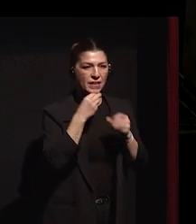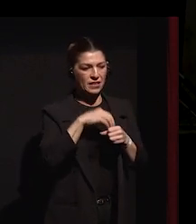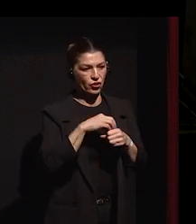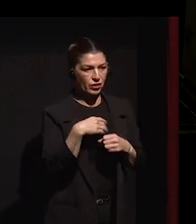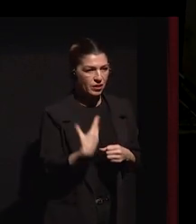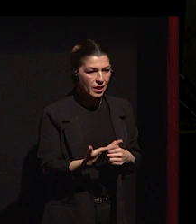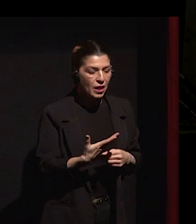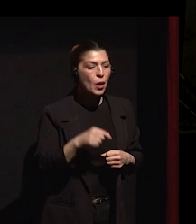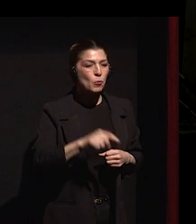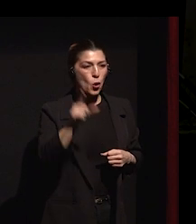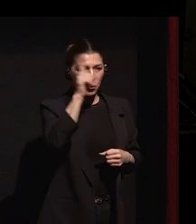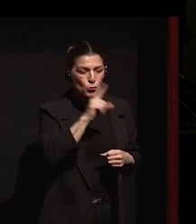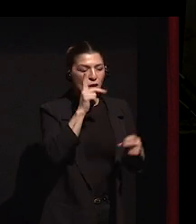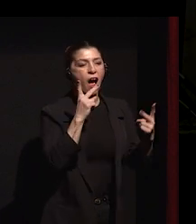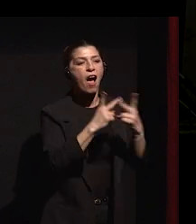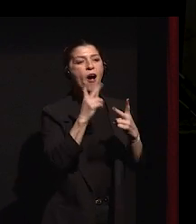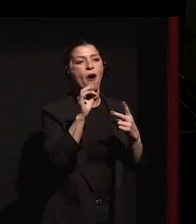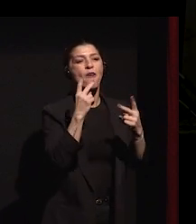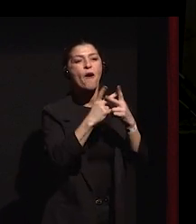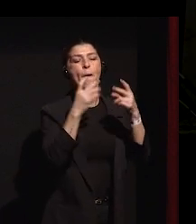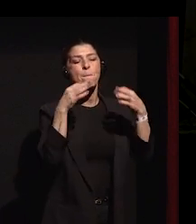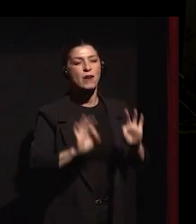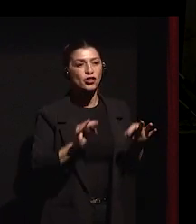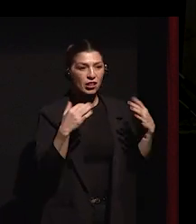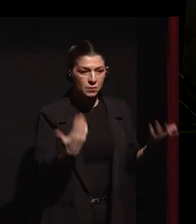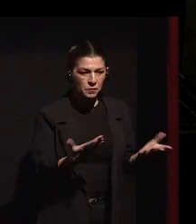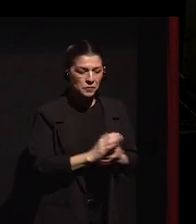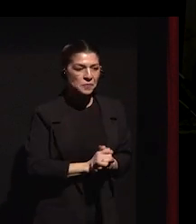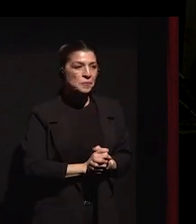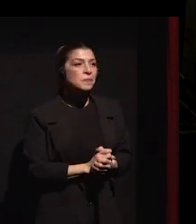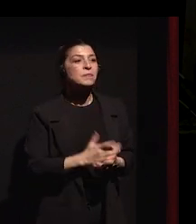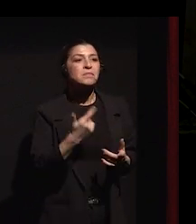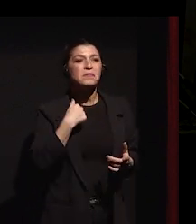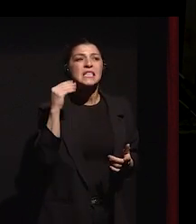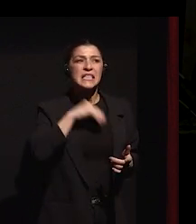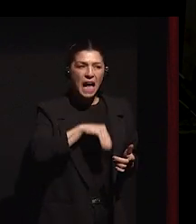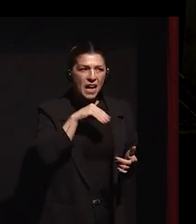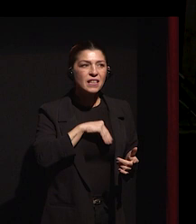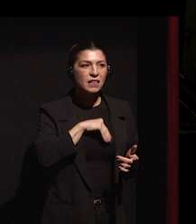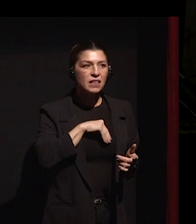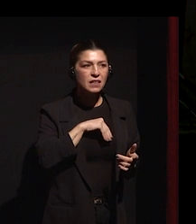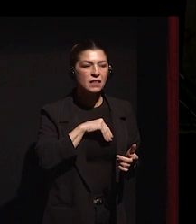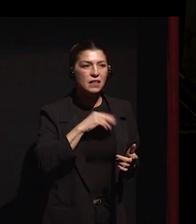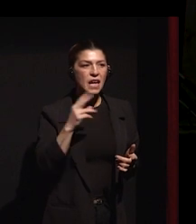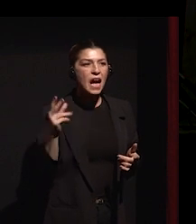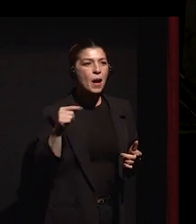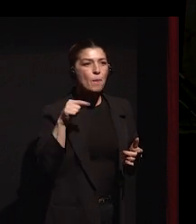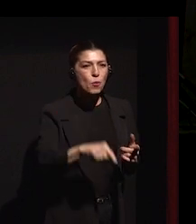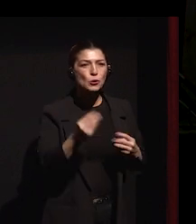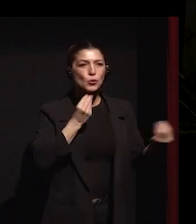I felt as if we couldn't avoid the conversation about gender. We had to keep doing it, even though it's tiring